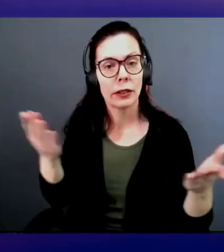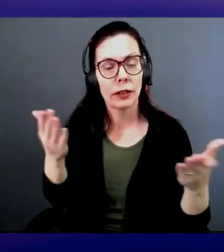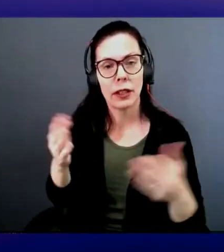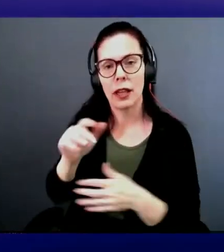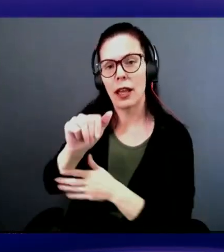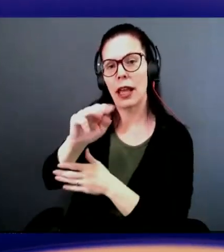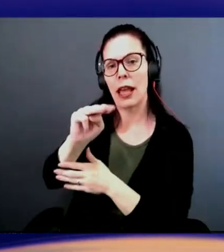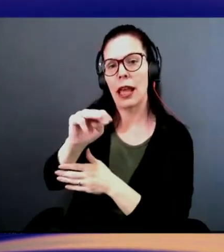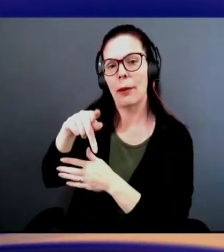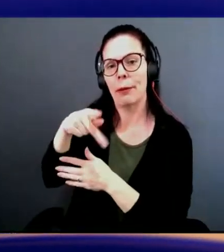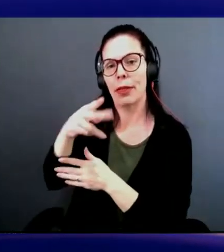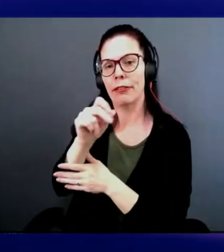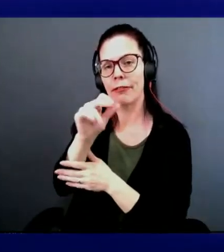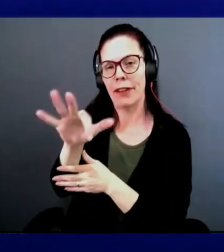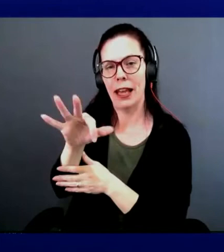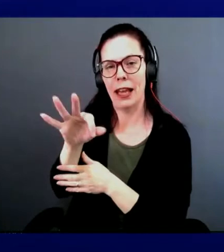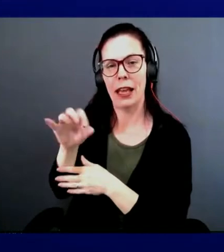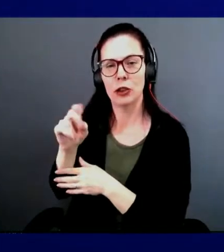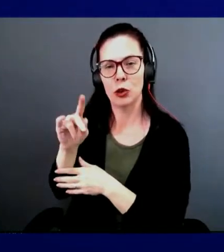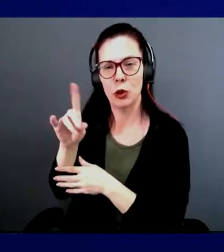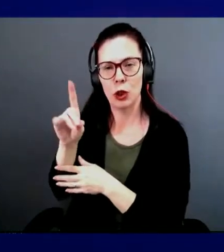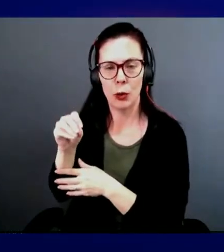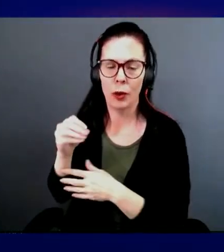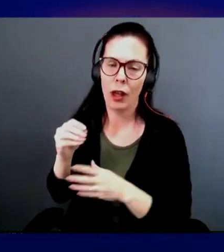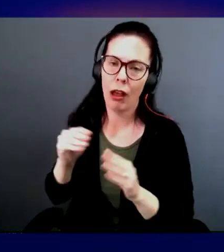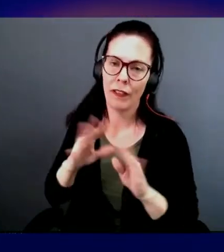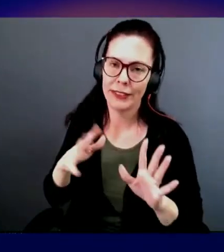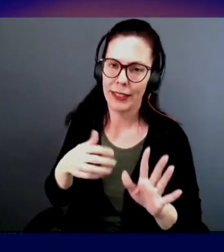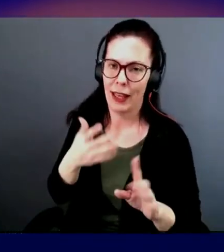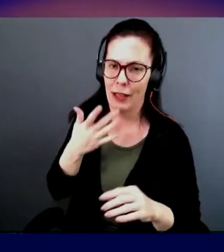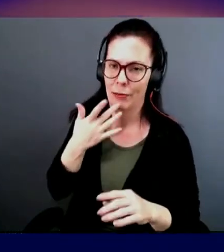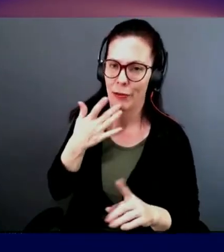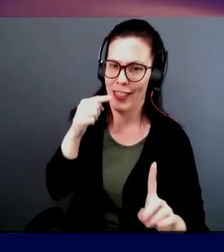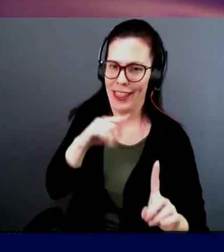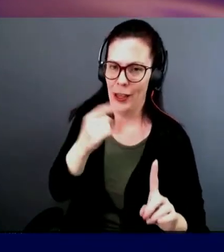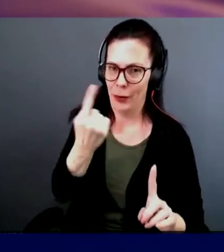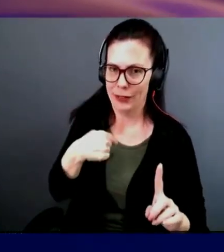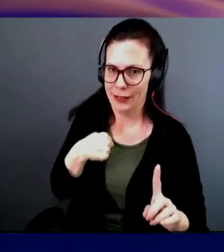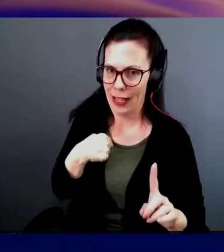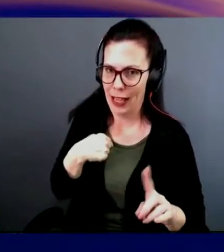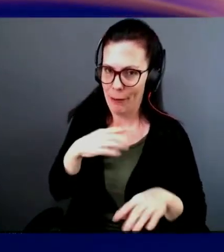Now, obviously I'm gonna have a little bit of a bias about this because I am on the team.